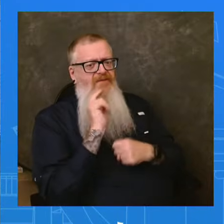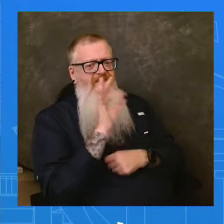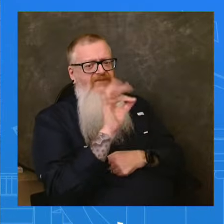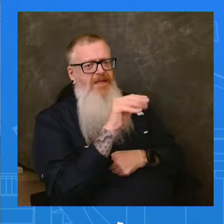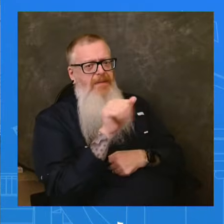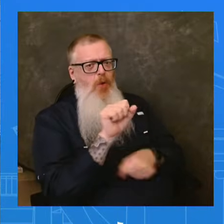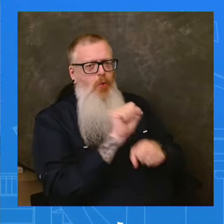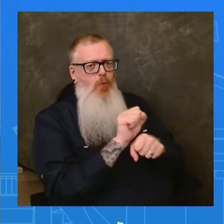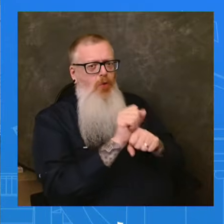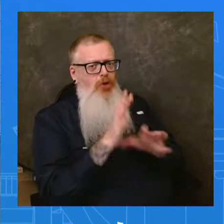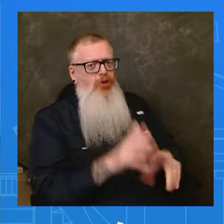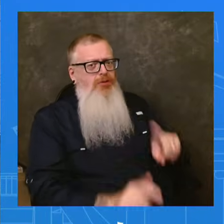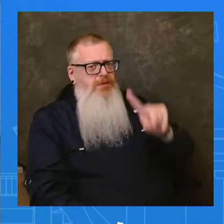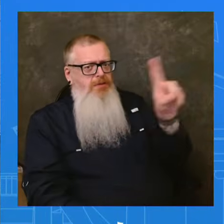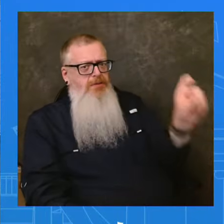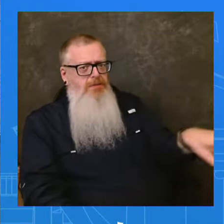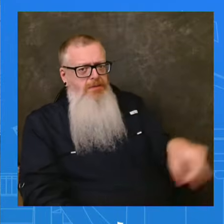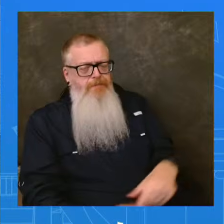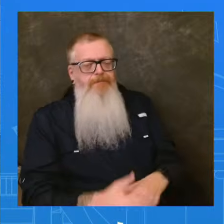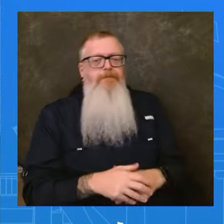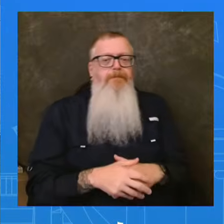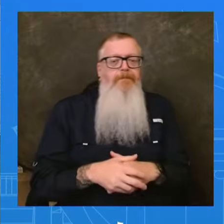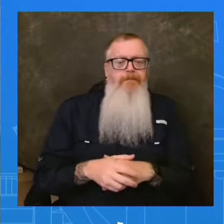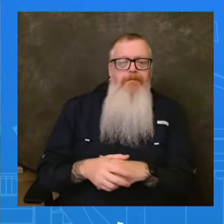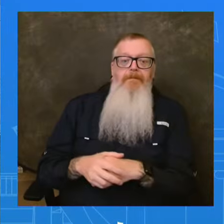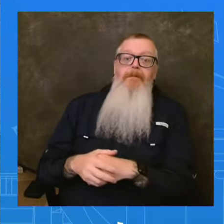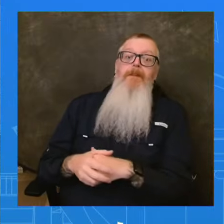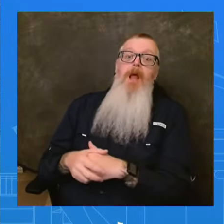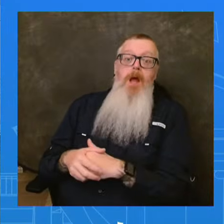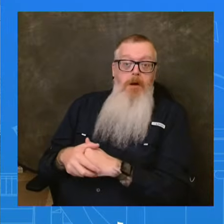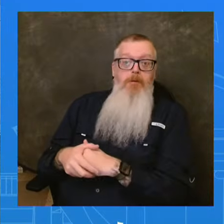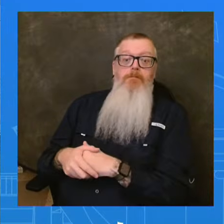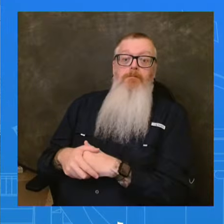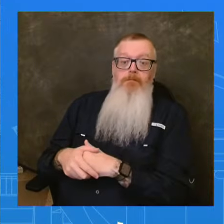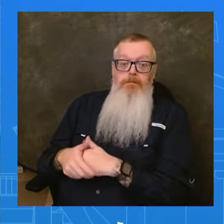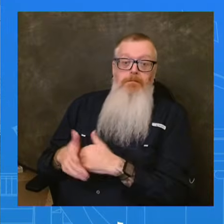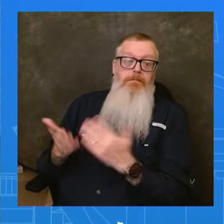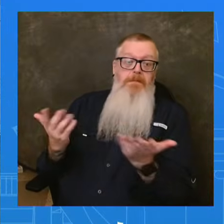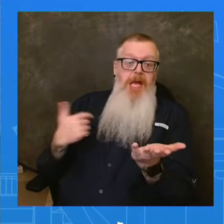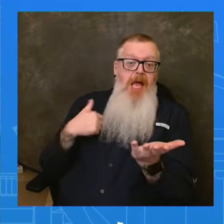what I am hearing is people that are not coming to us and asking us for assistance.